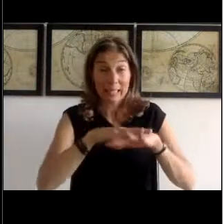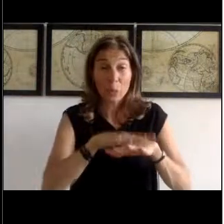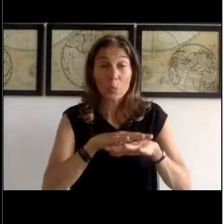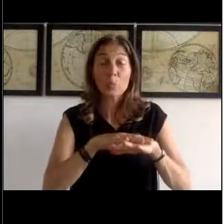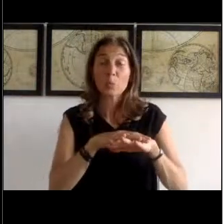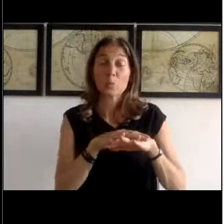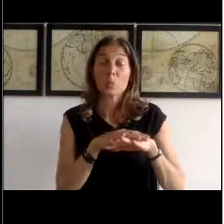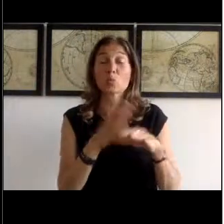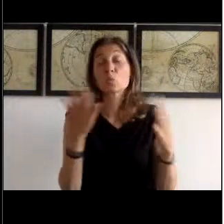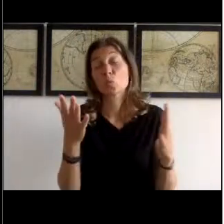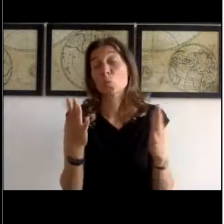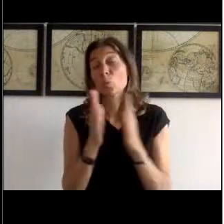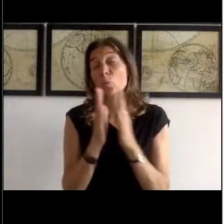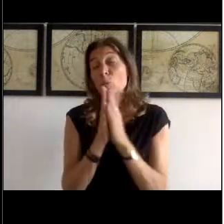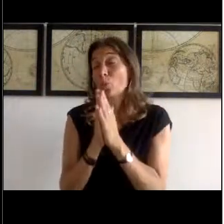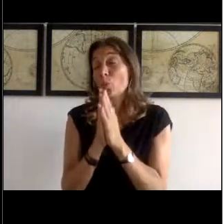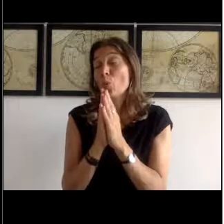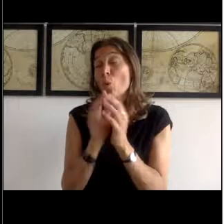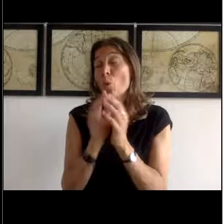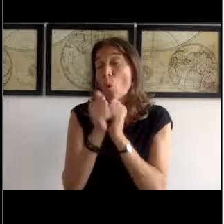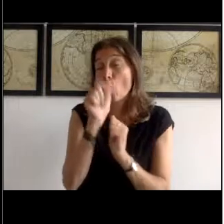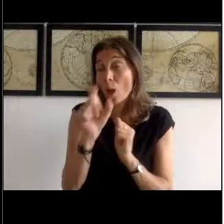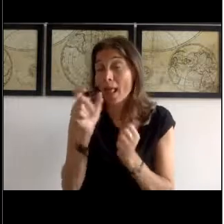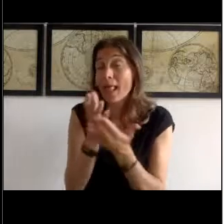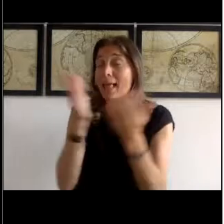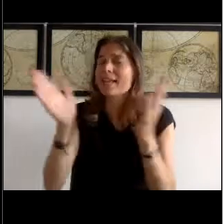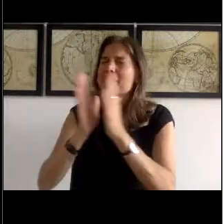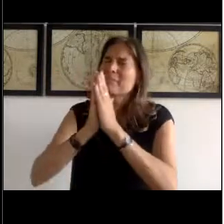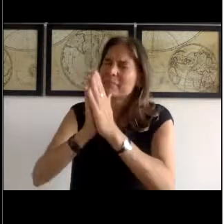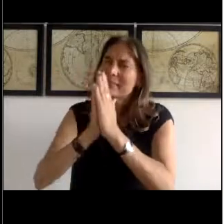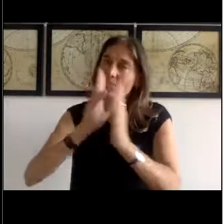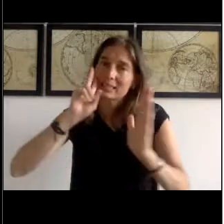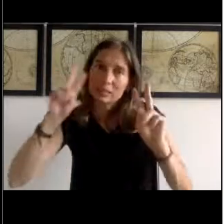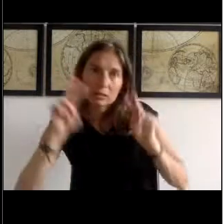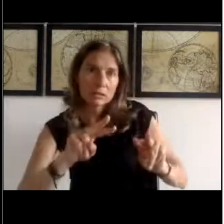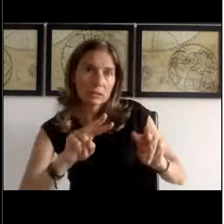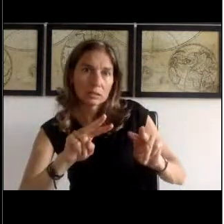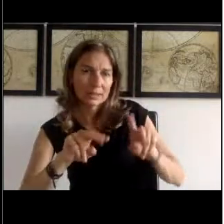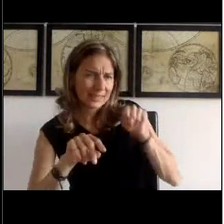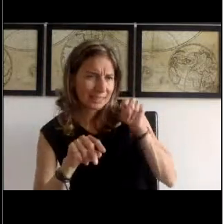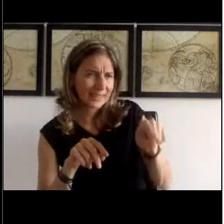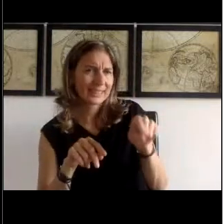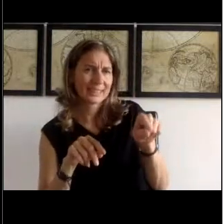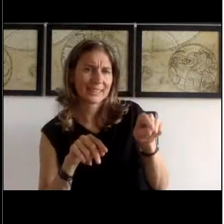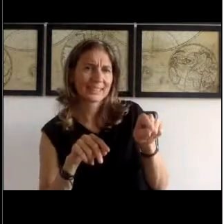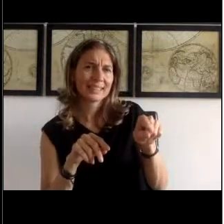Probably we are not there yet with that. It's one of the areas we can explore.